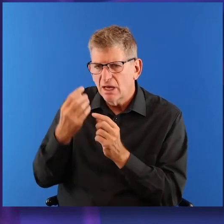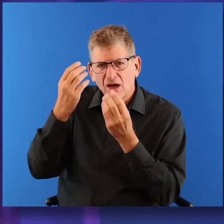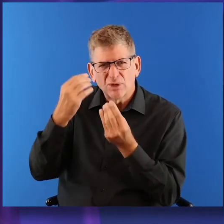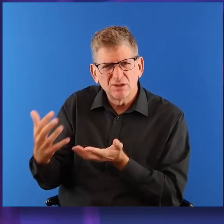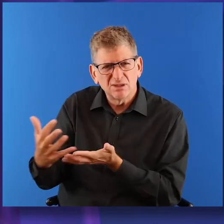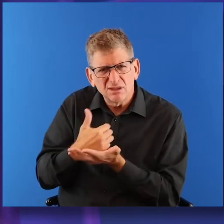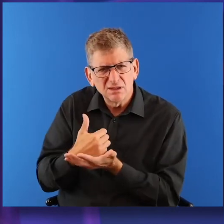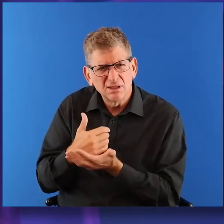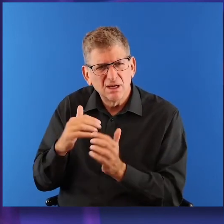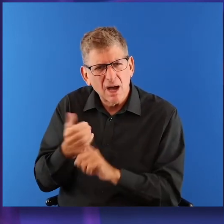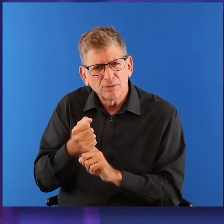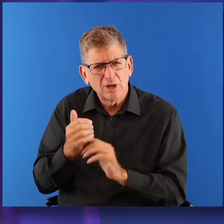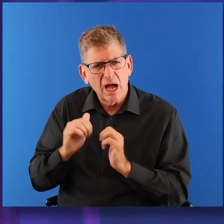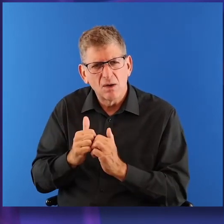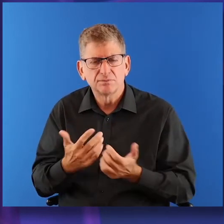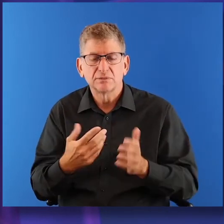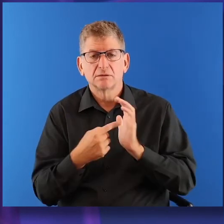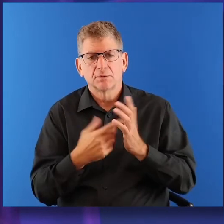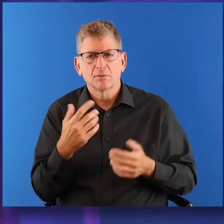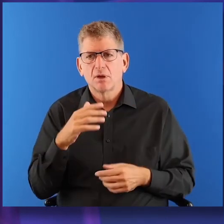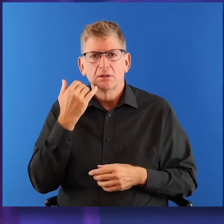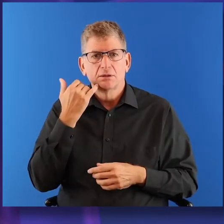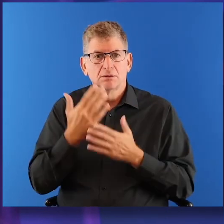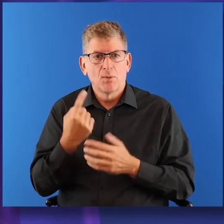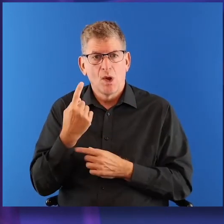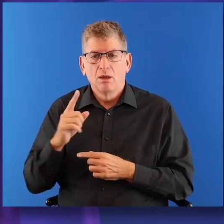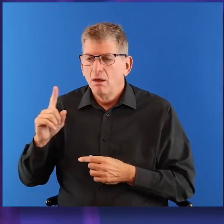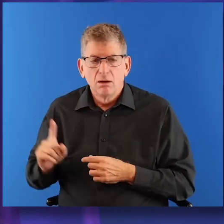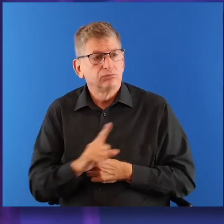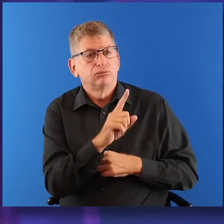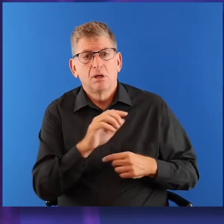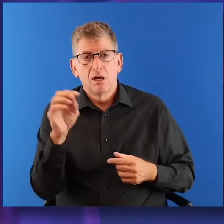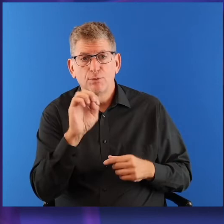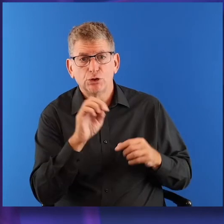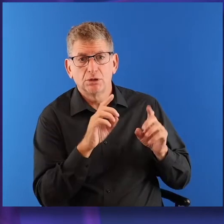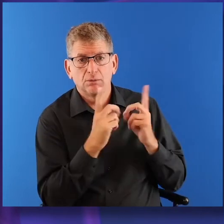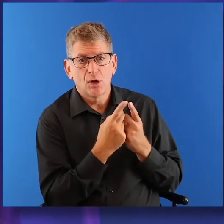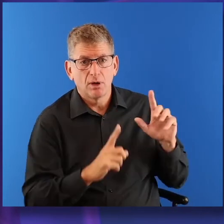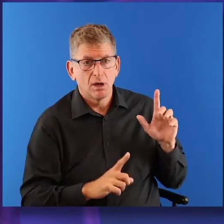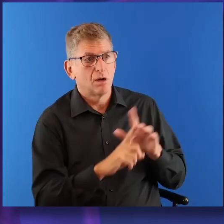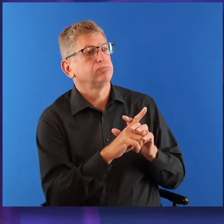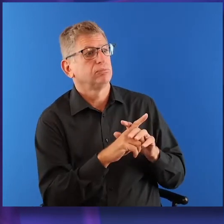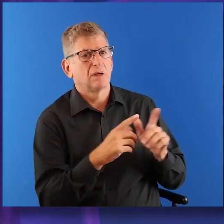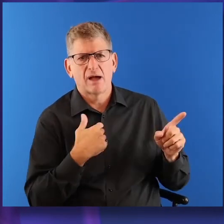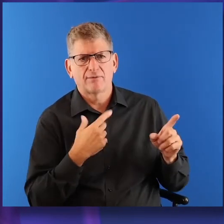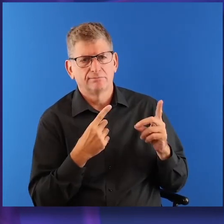As an example, when somebody shows up in the emergency department, there's a rapid set of